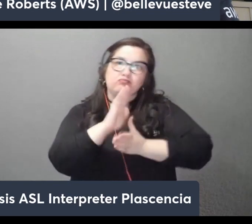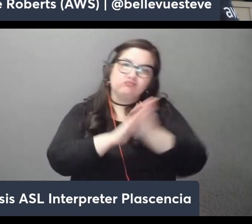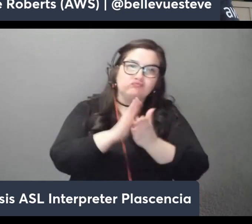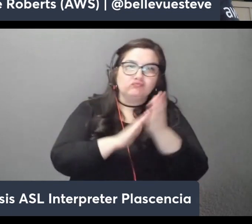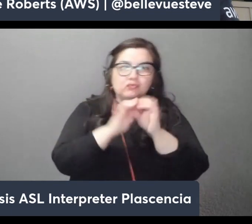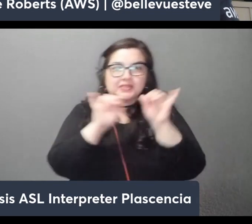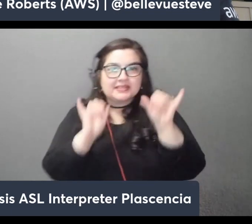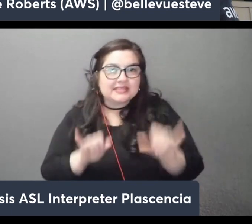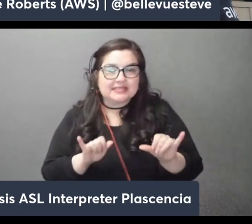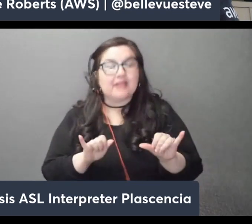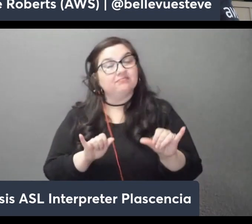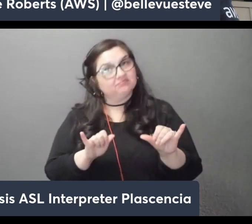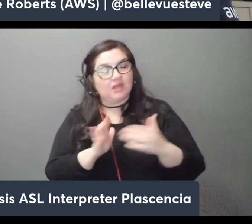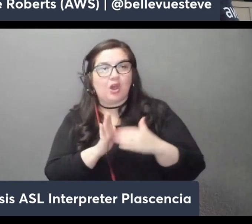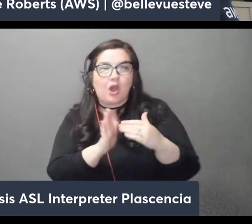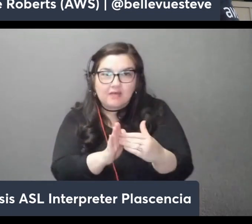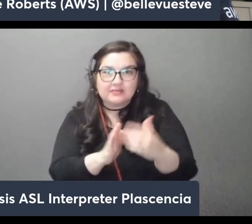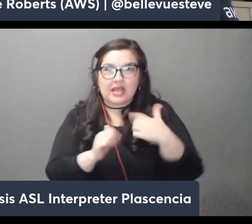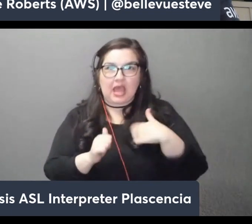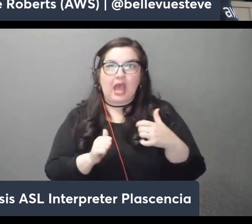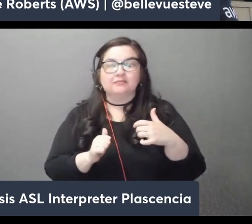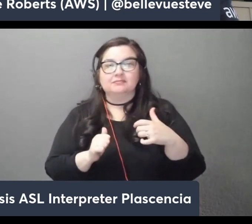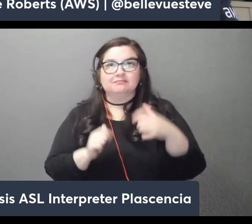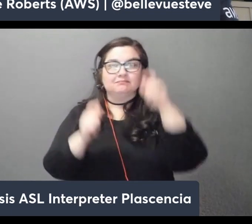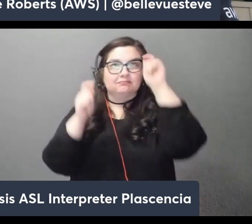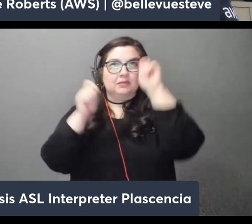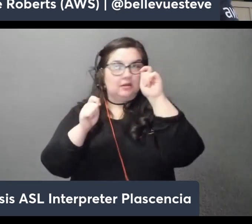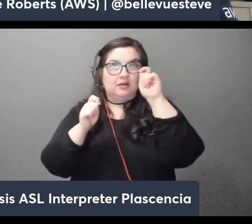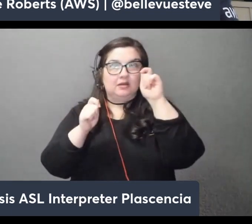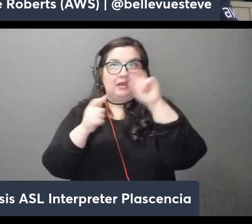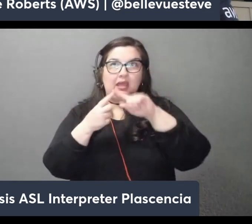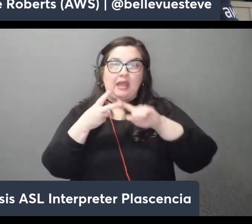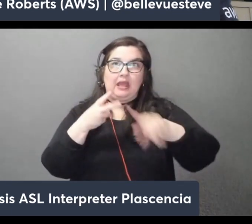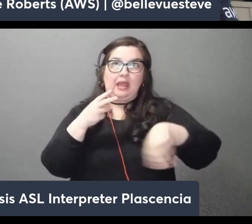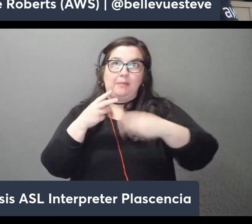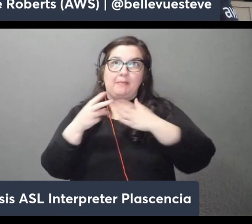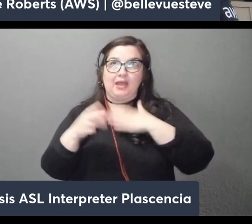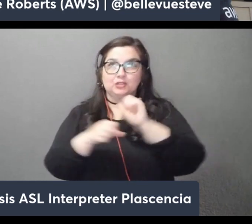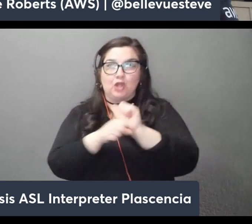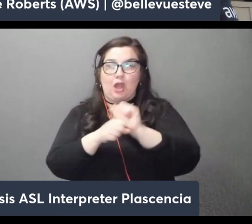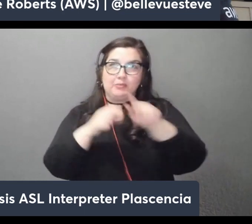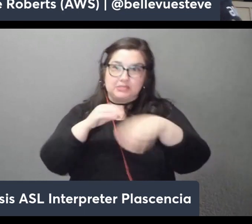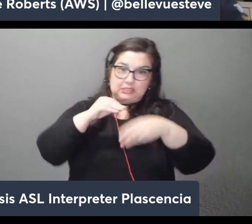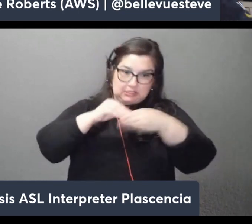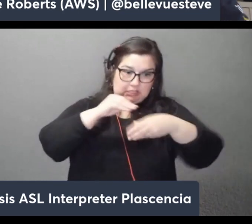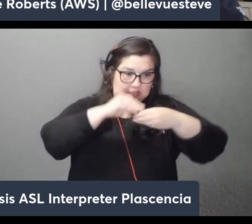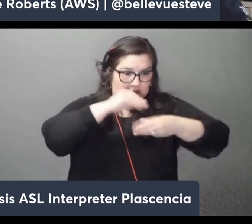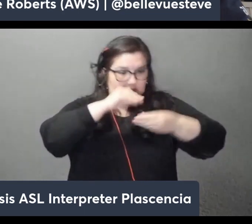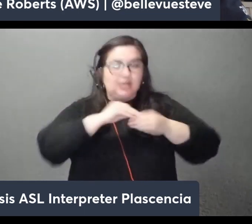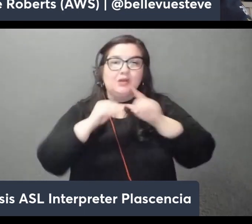You know, a lotta people, a lotta times, they have to have multiple hats. So we basically support all of the scaling